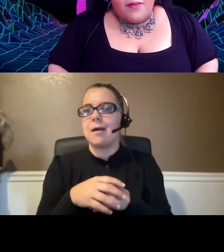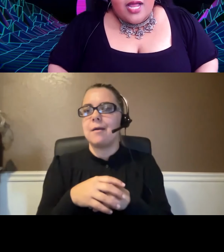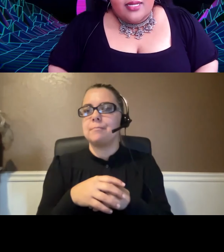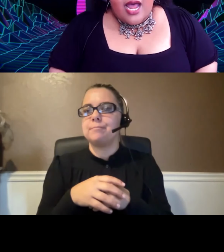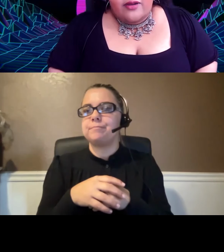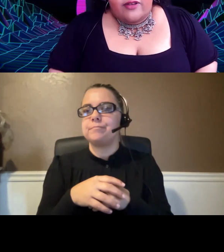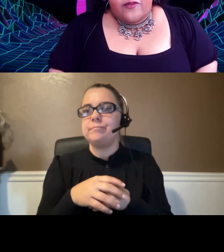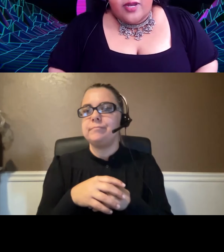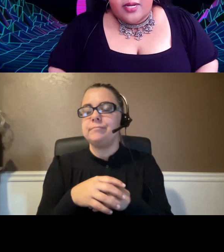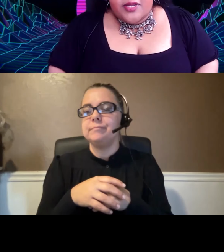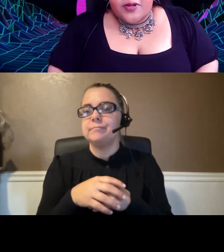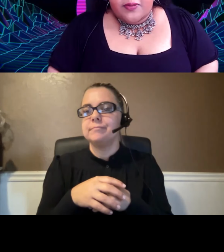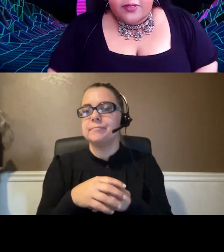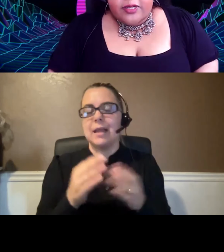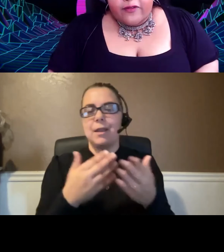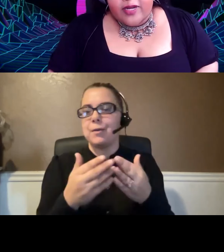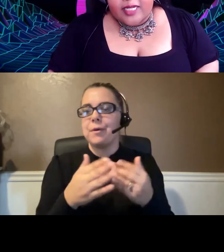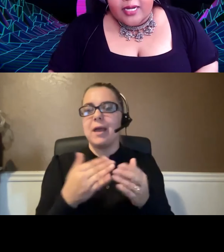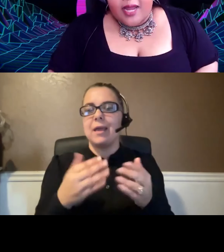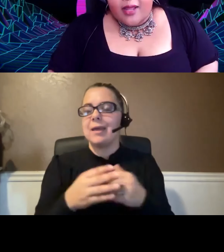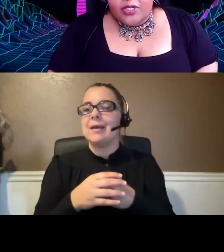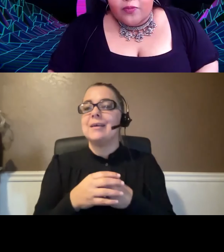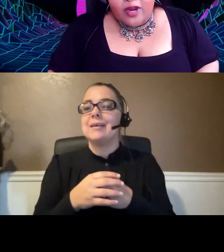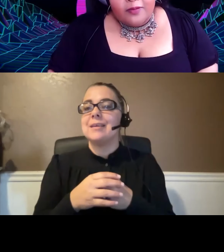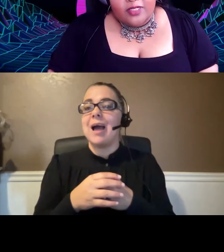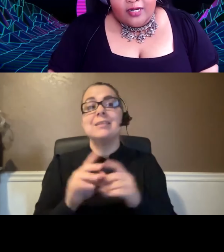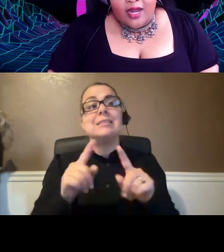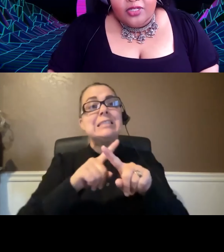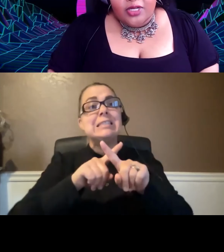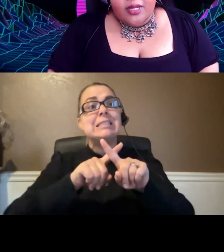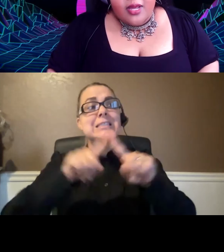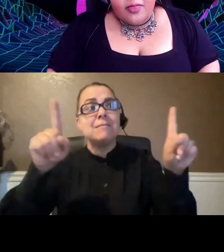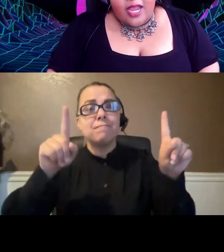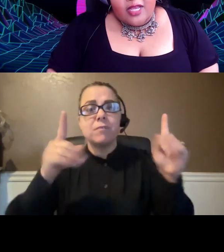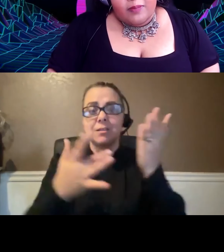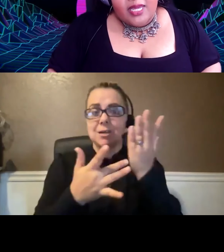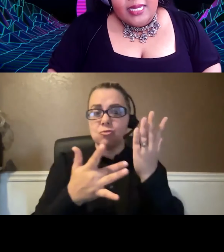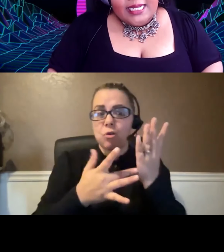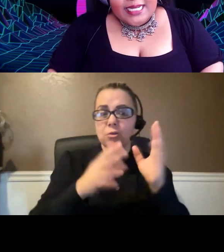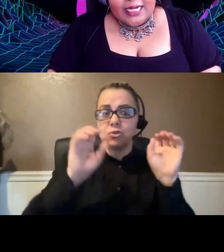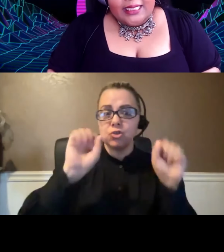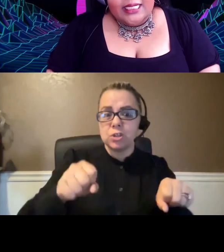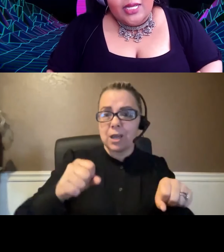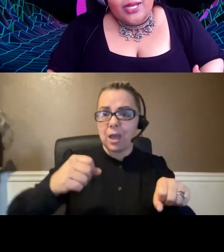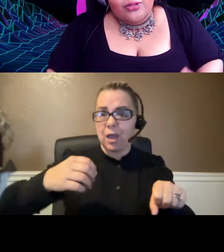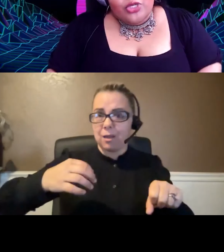A lot of different technology, wearable technology that is being connected to